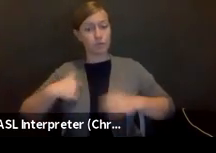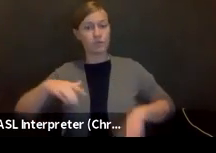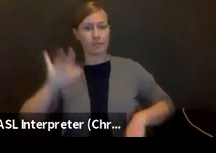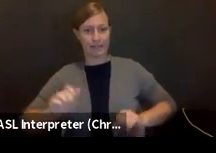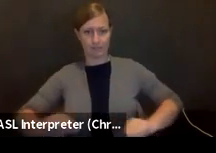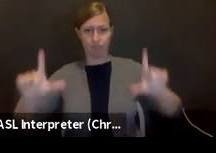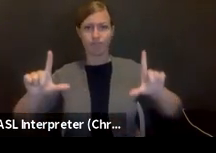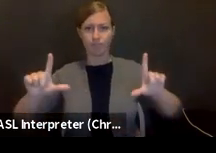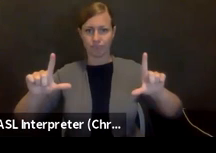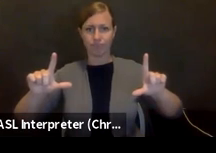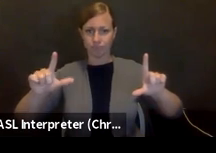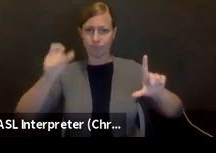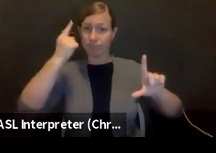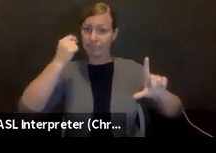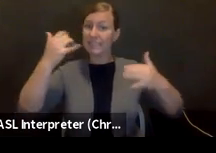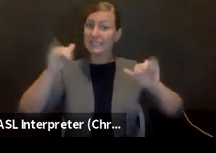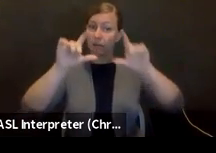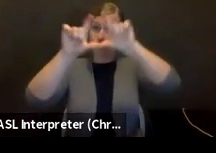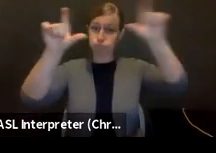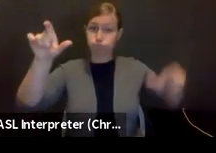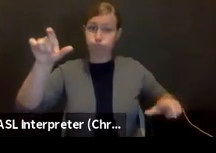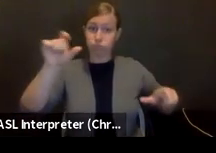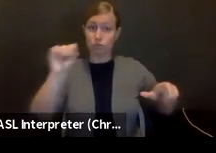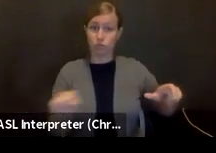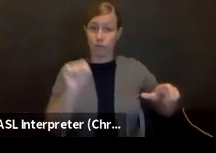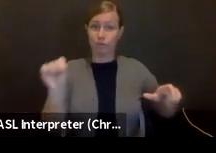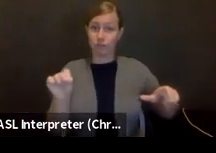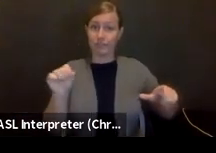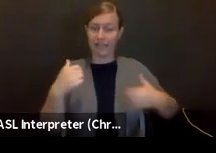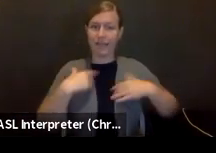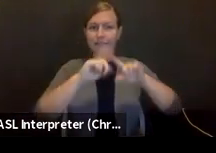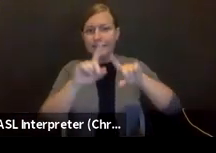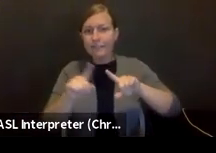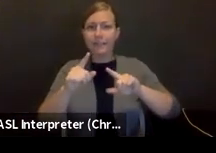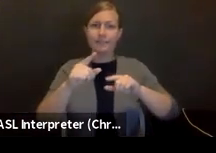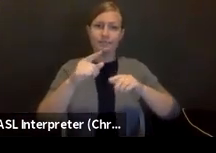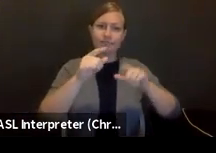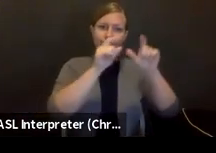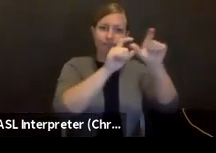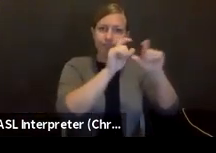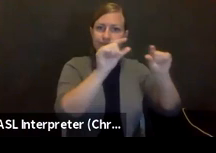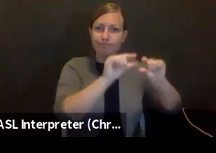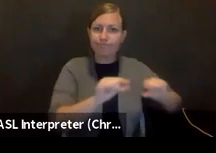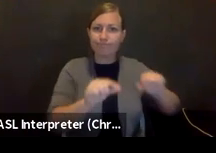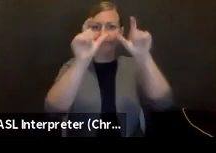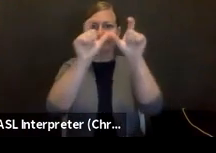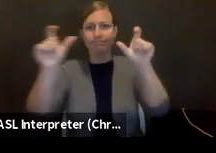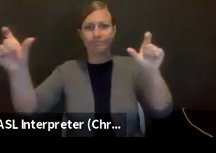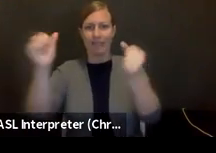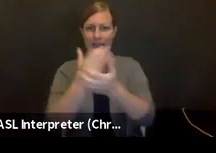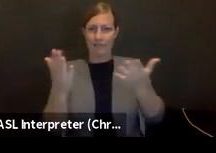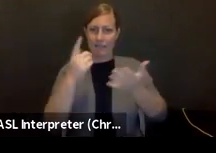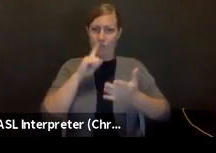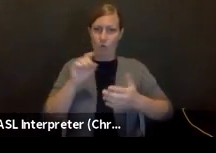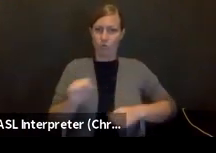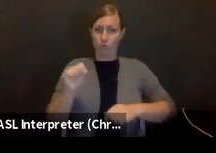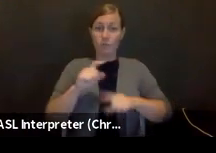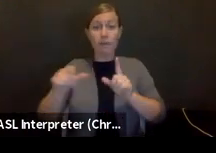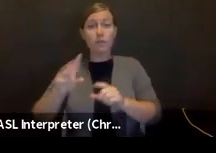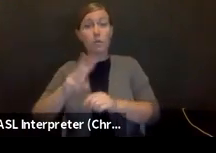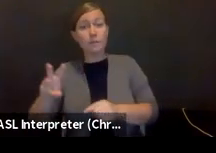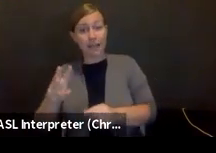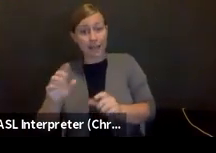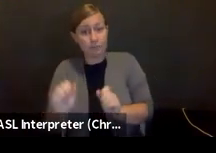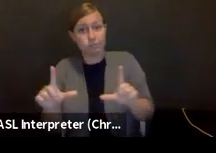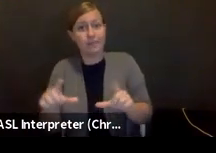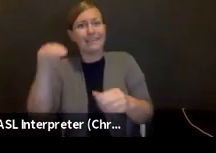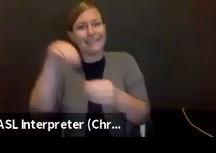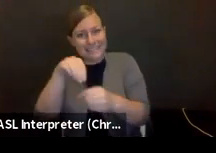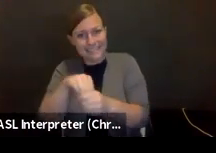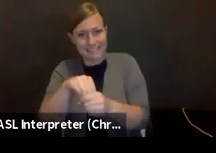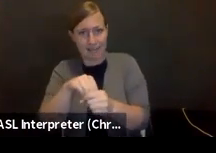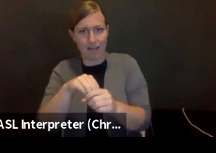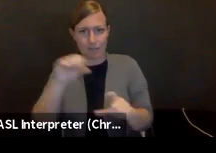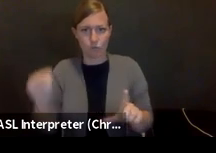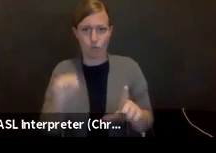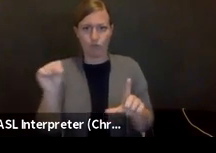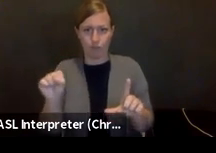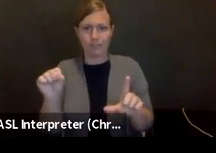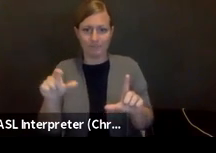ESD 189 - Amy Colburn: I still have all of the school a G navigation tools, all of the materials everything as a student that I need in school and G. But that website shows up within the materials tab under school. Gee,